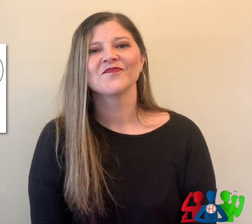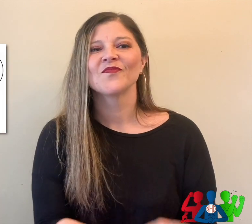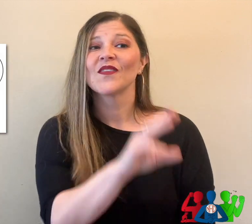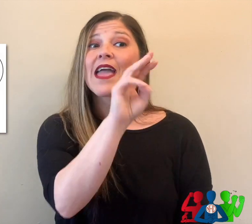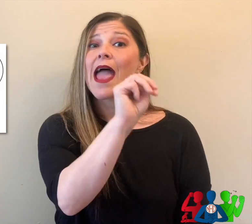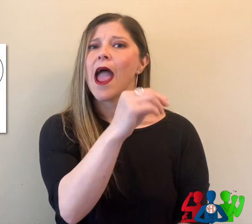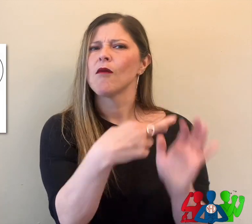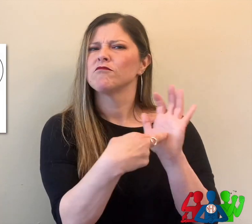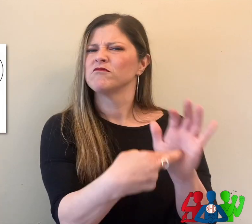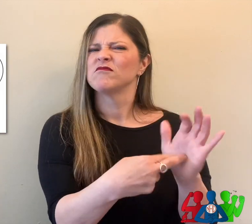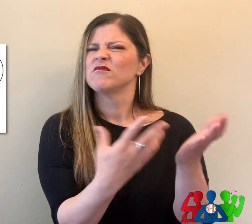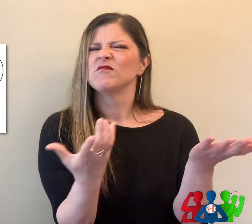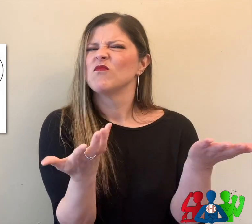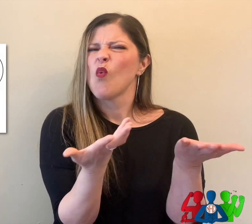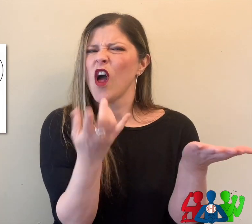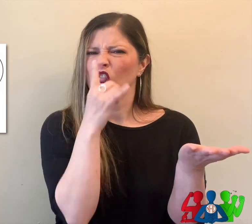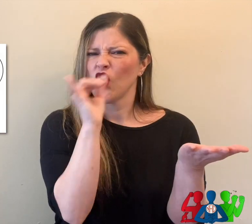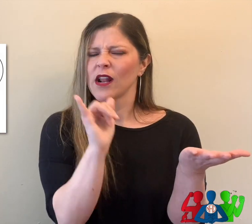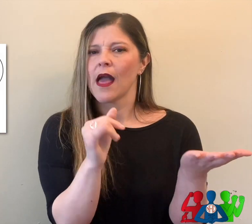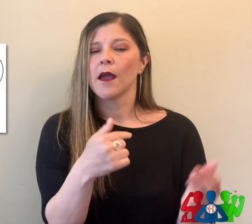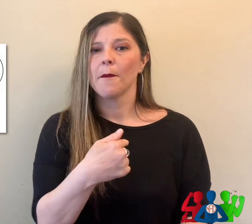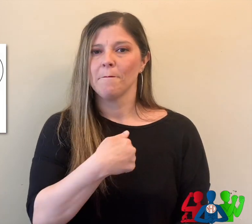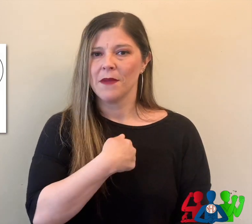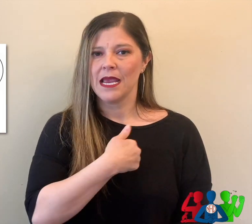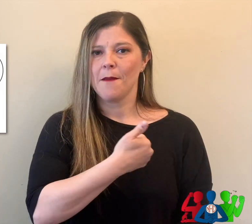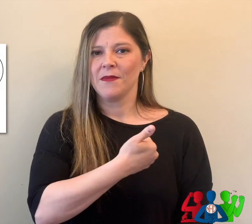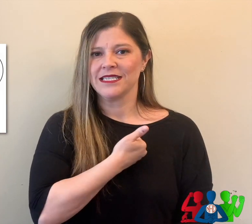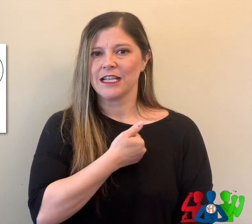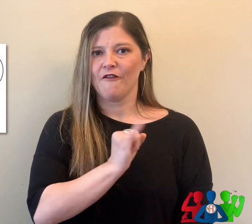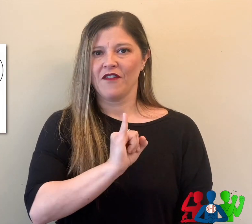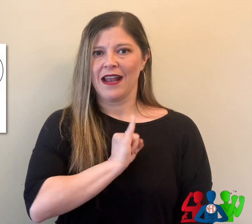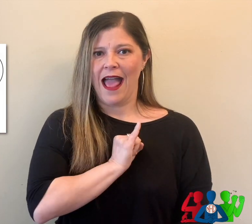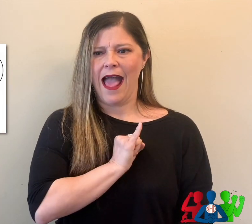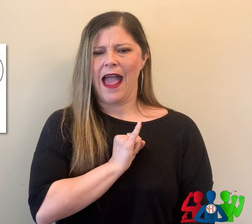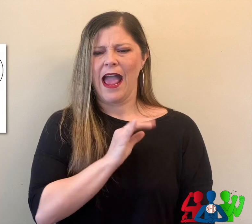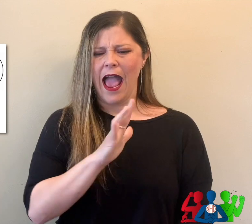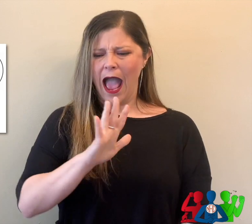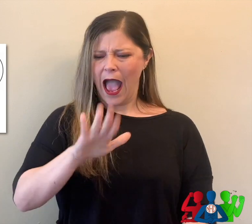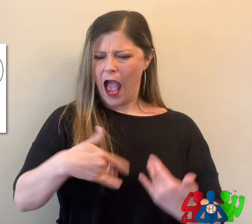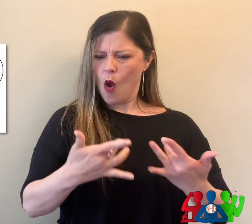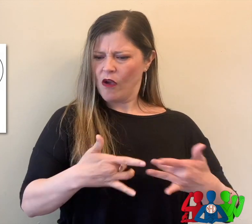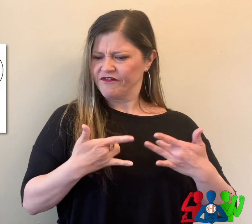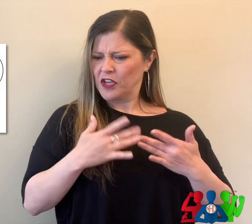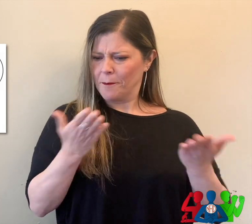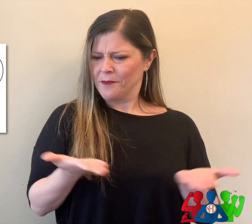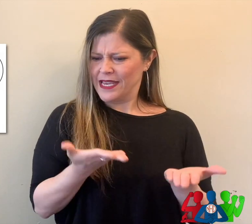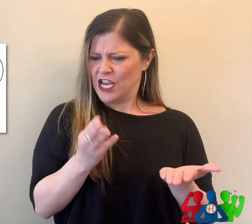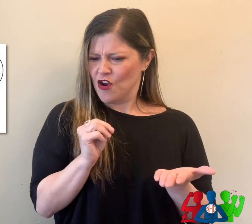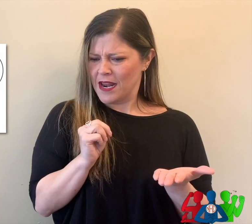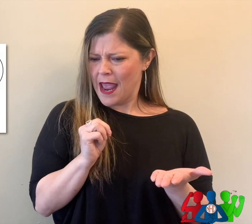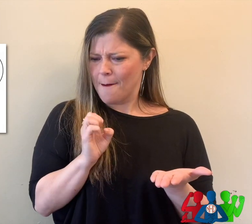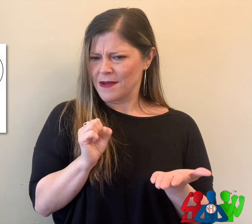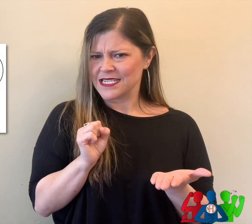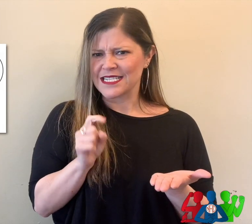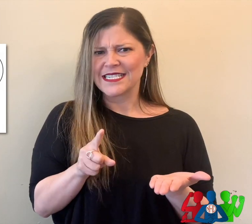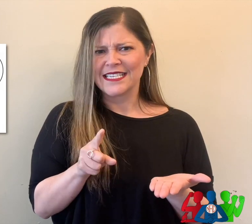use the letters MSSD printed large on a piece of paper. The M represents me -- me, myself, and